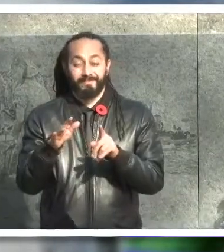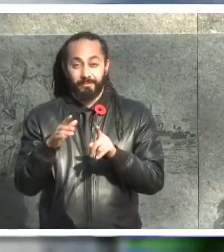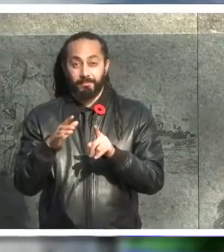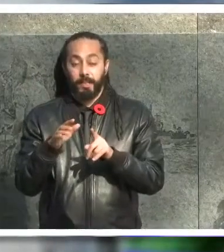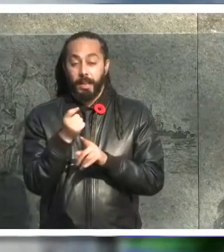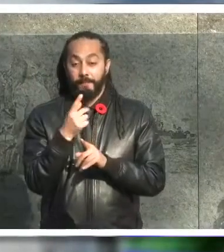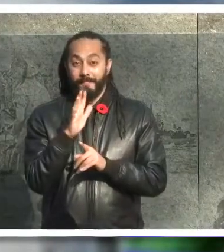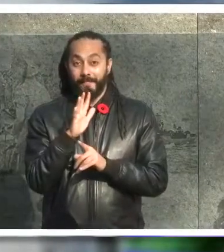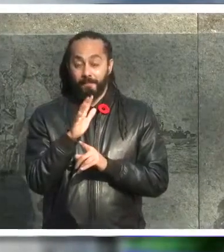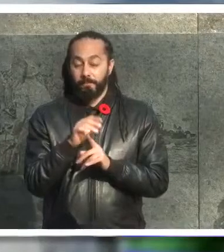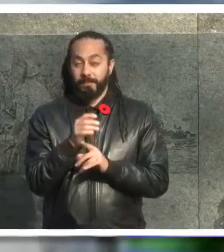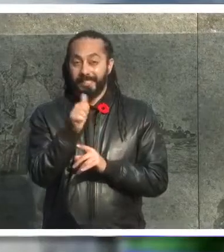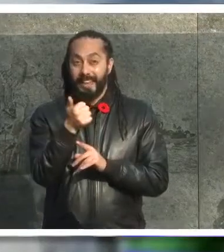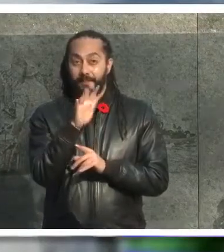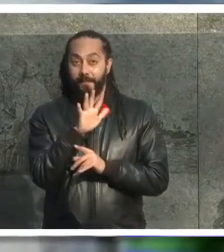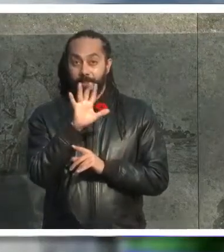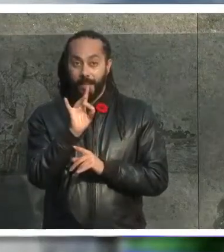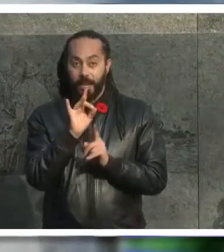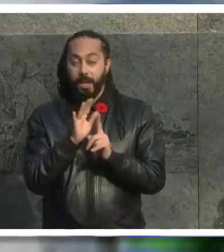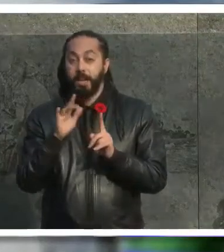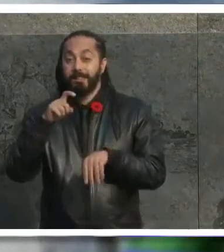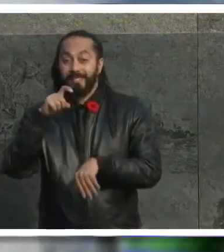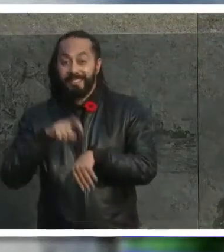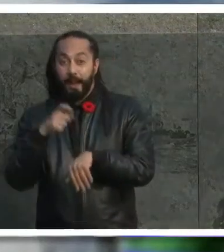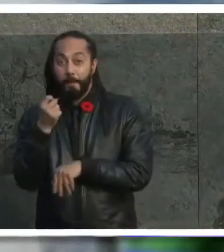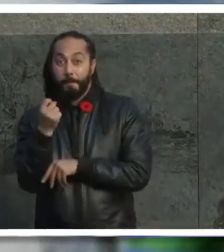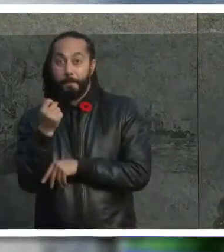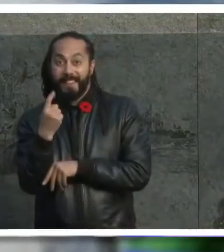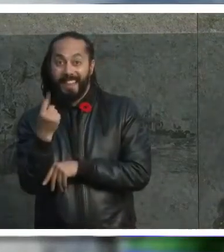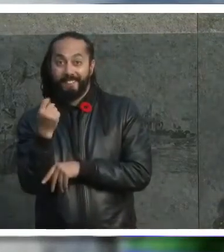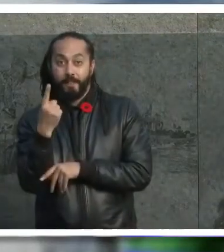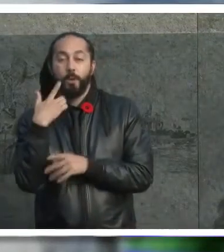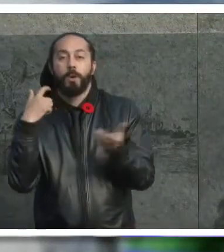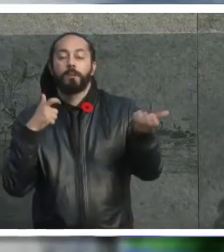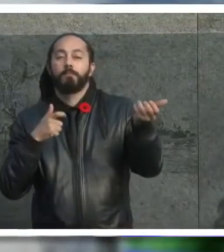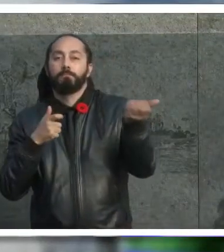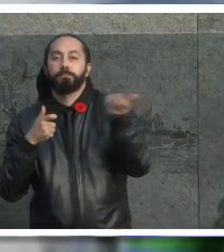(Speaks French) At precisely 11 o'clock the first round of the 21 gun salute